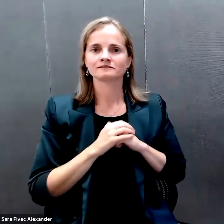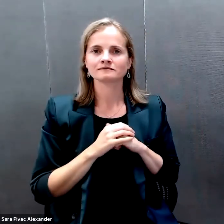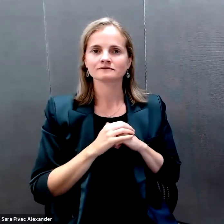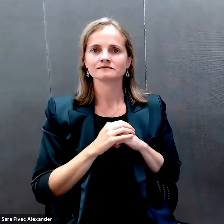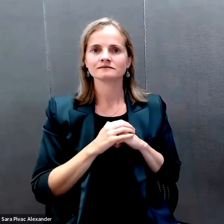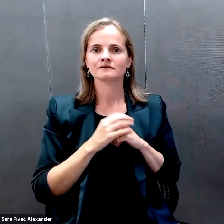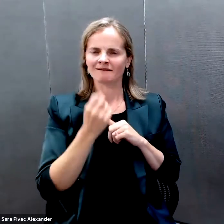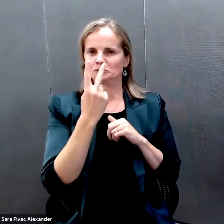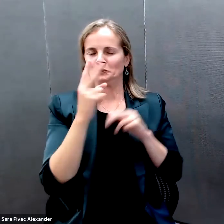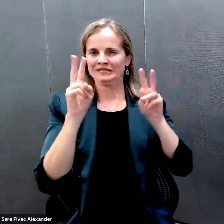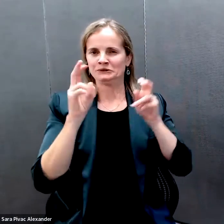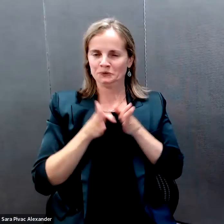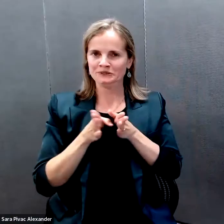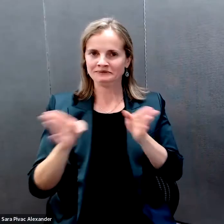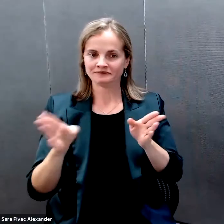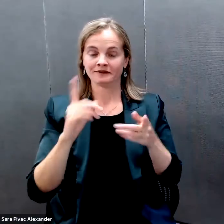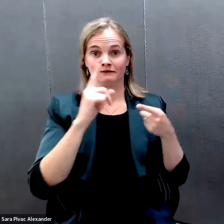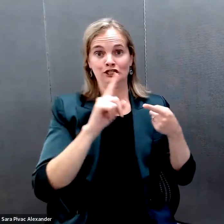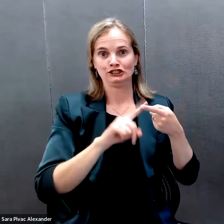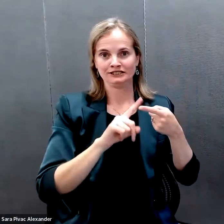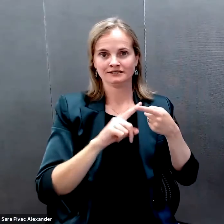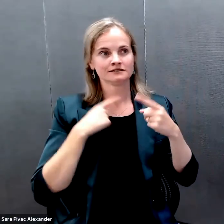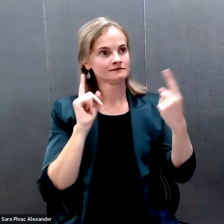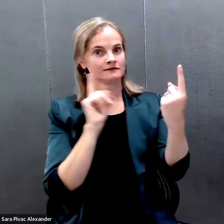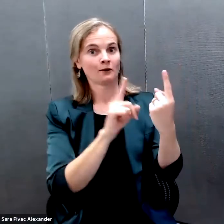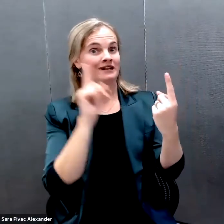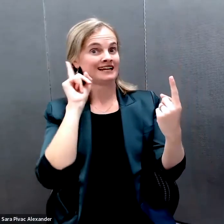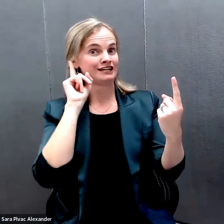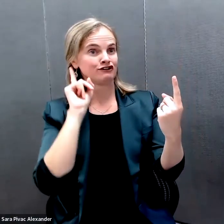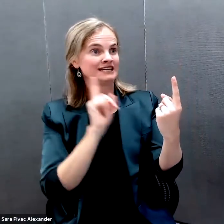which has been a new experience for us during the pandemic so there's two different challenges for us